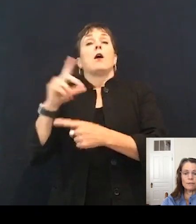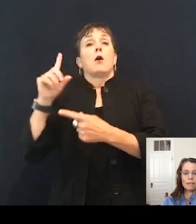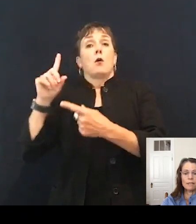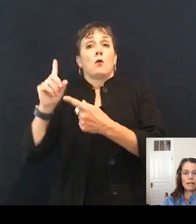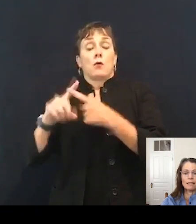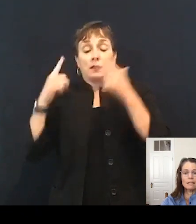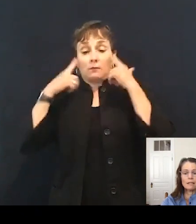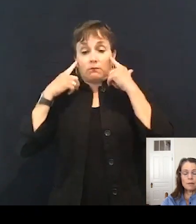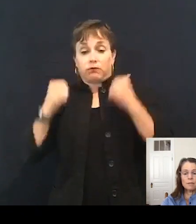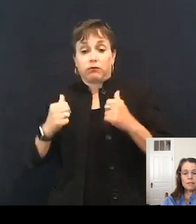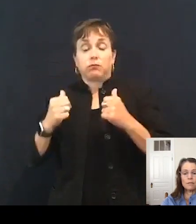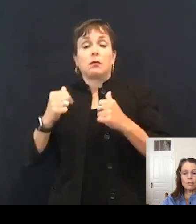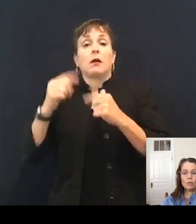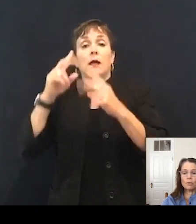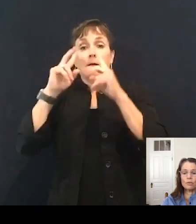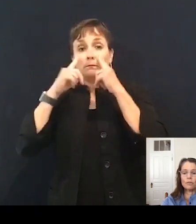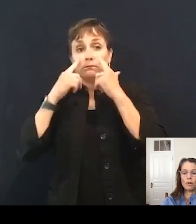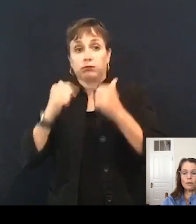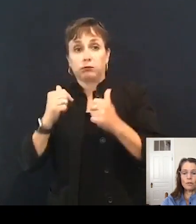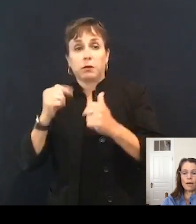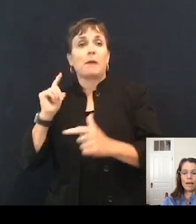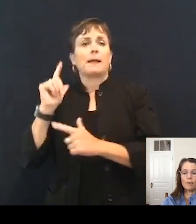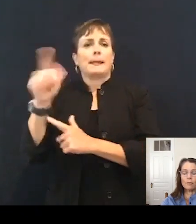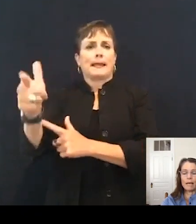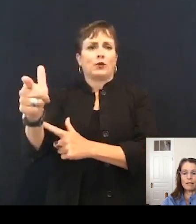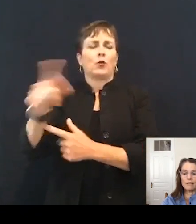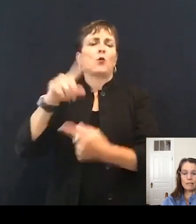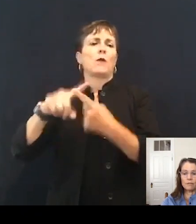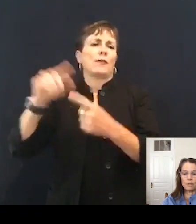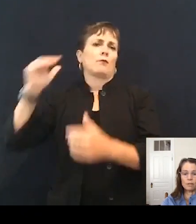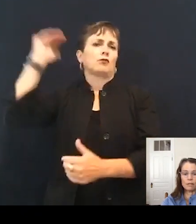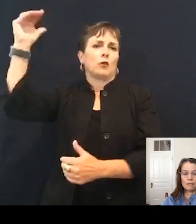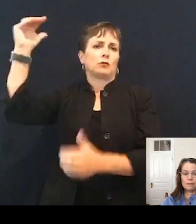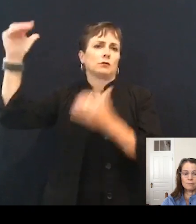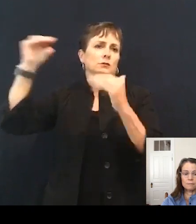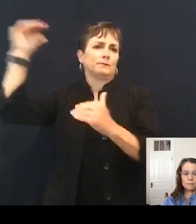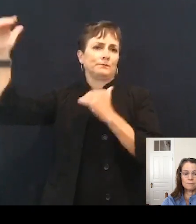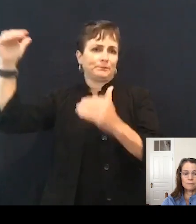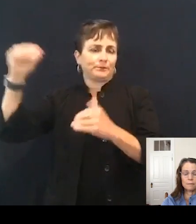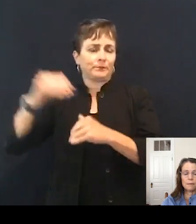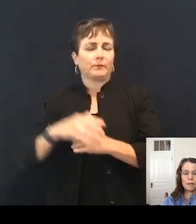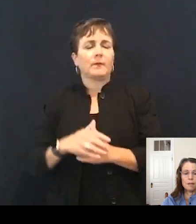some individuals also have balance difficulties.